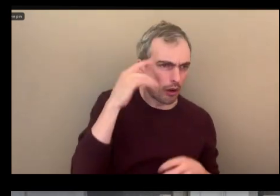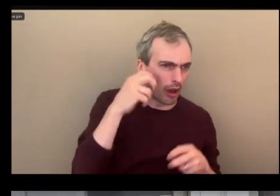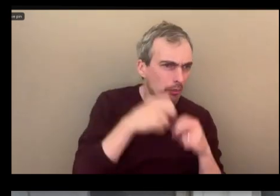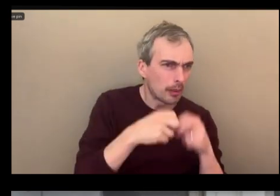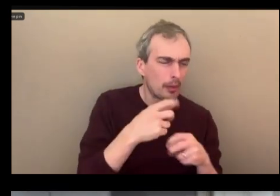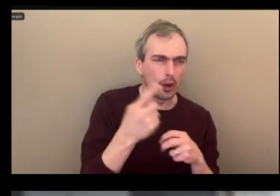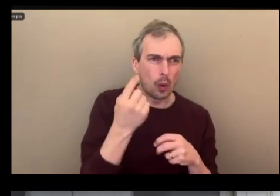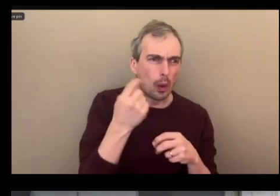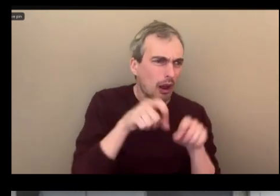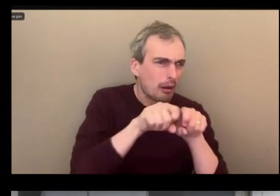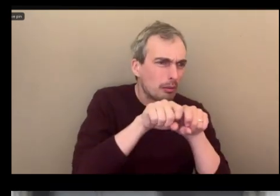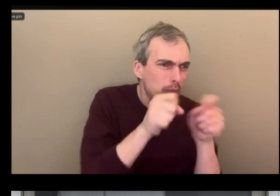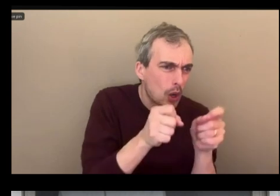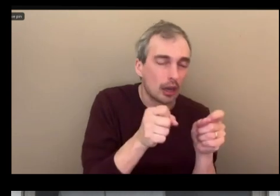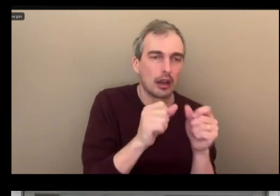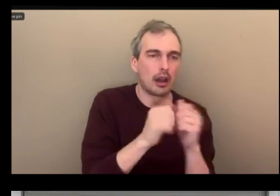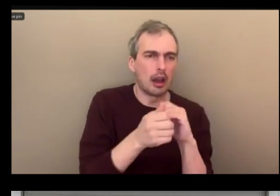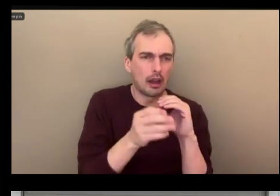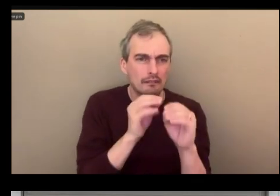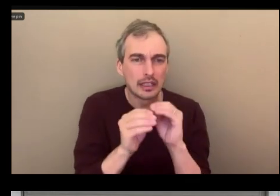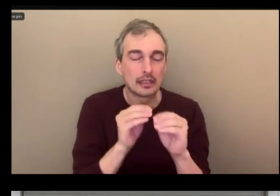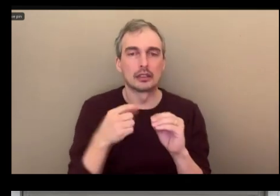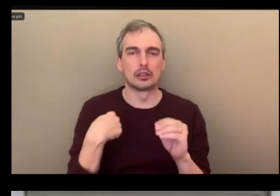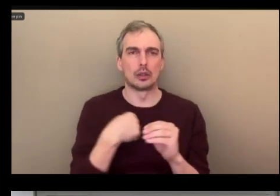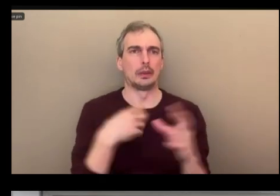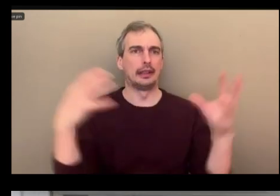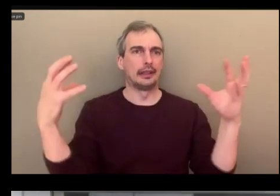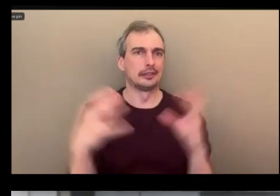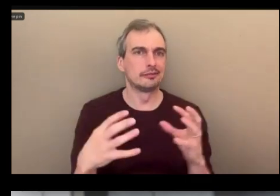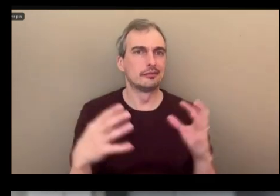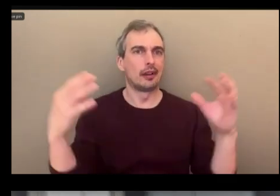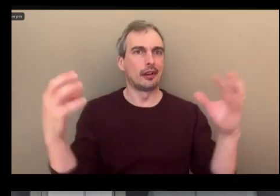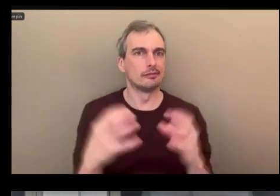designers, frontend development, you name it -- to come sit with us.